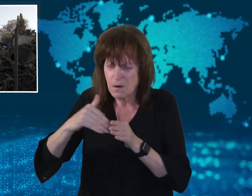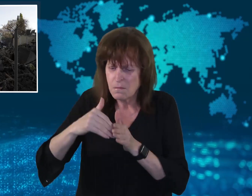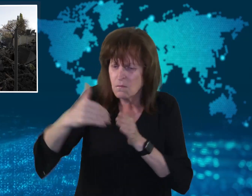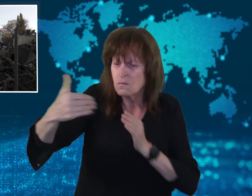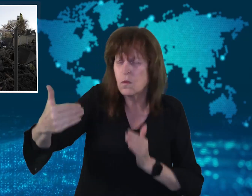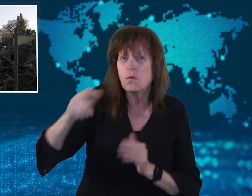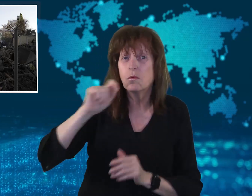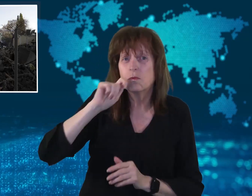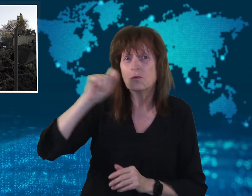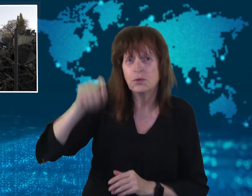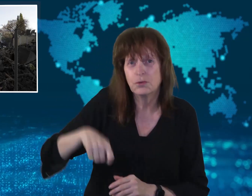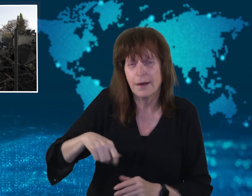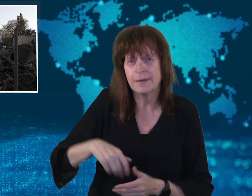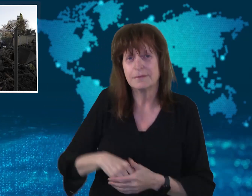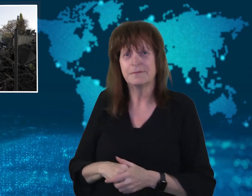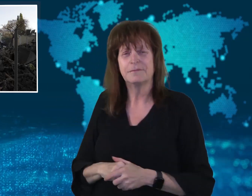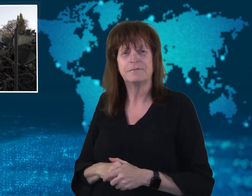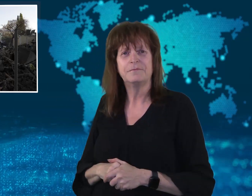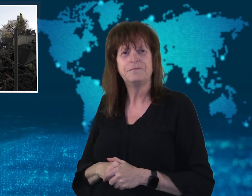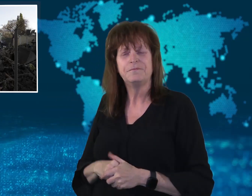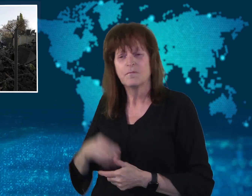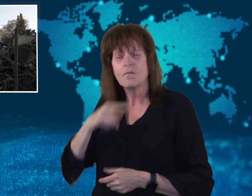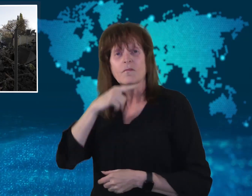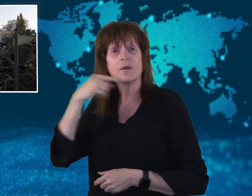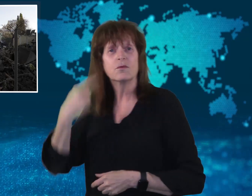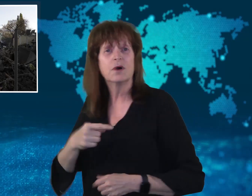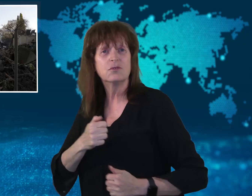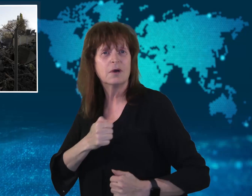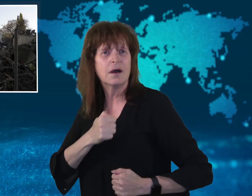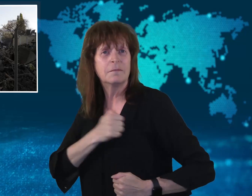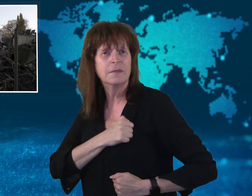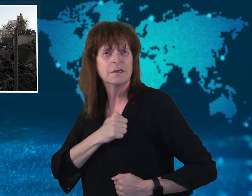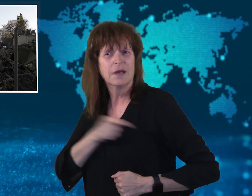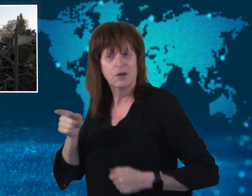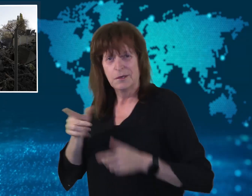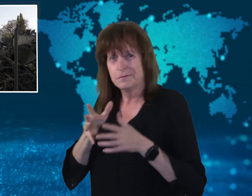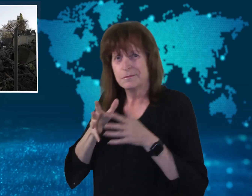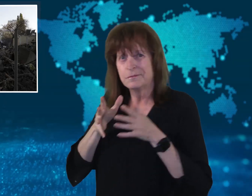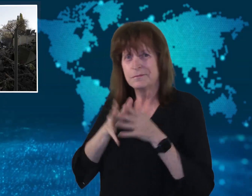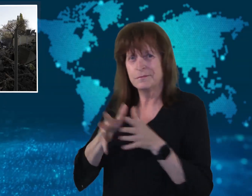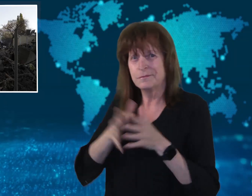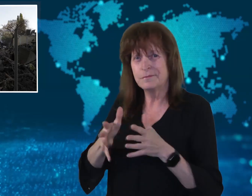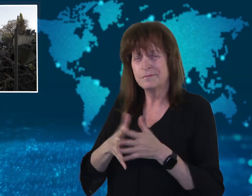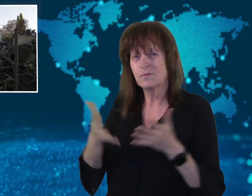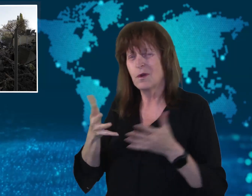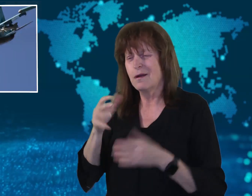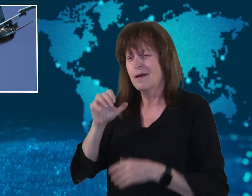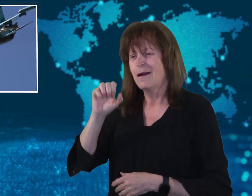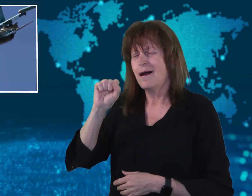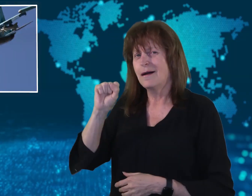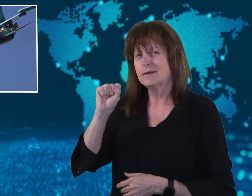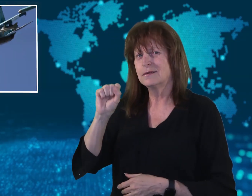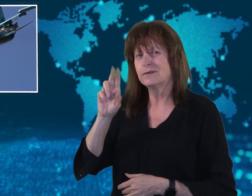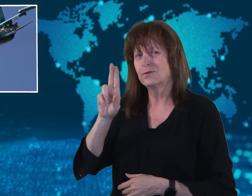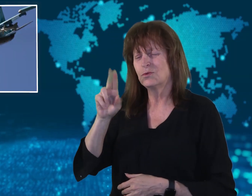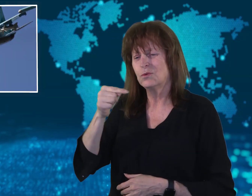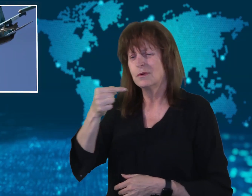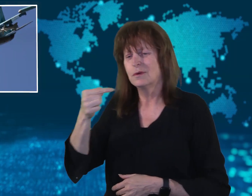near the border of Ukraine.